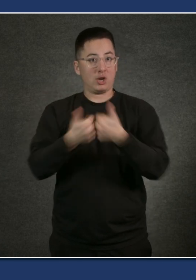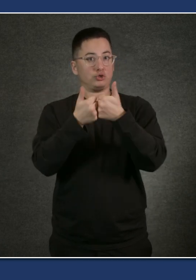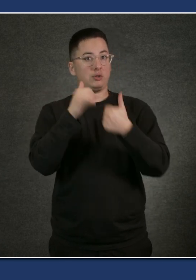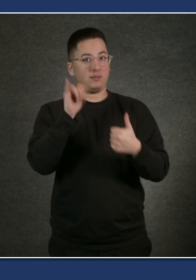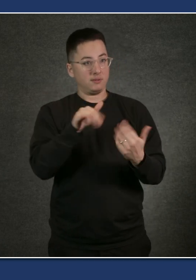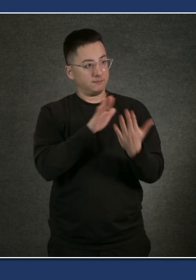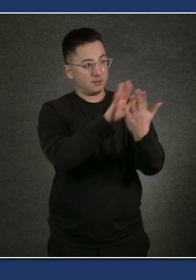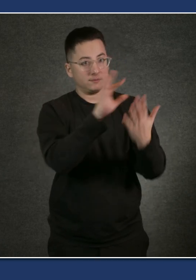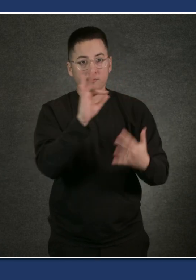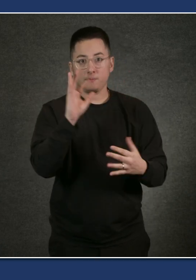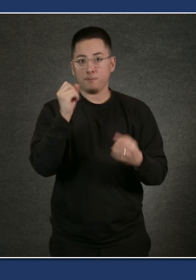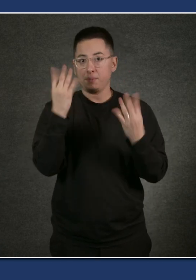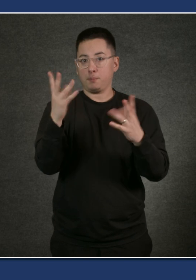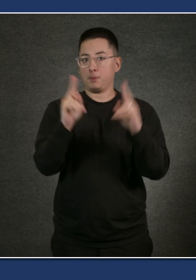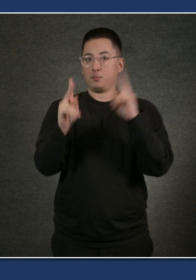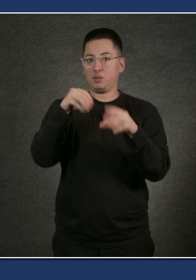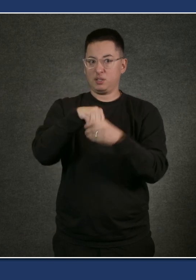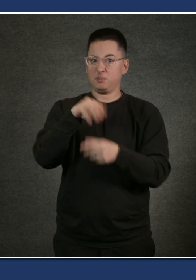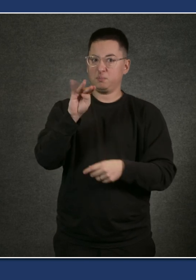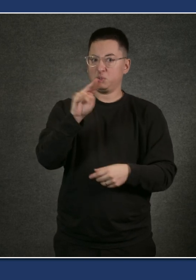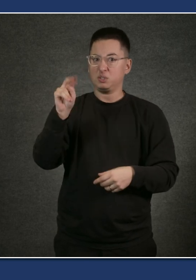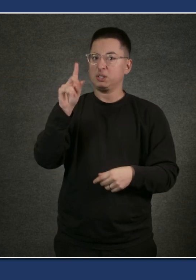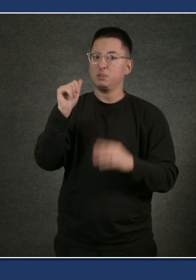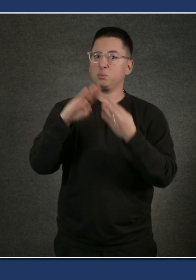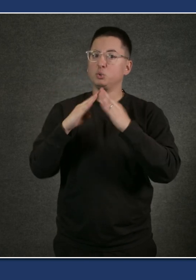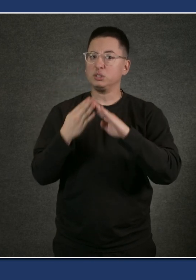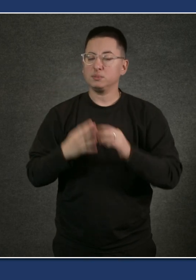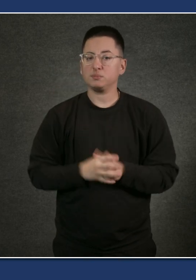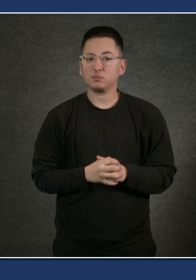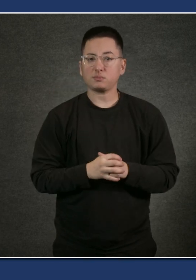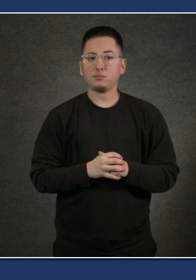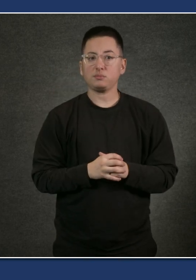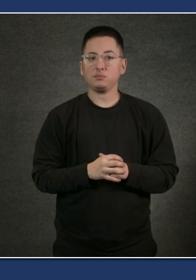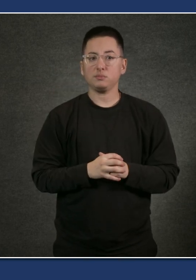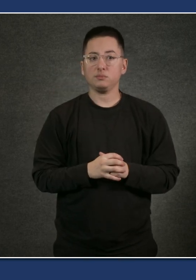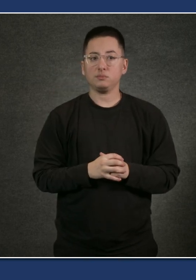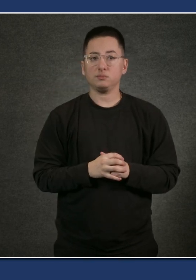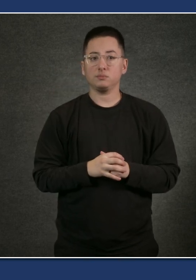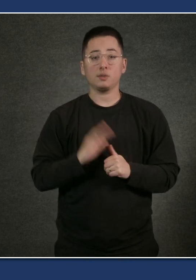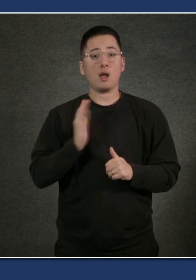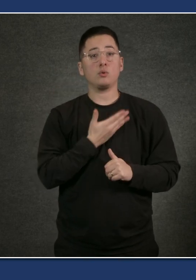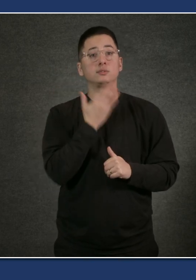challenges faced by many in the Minnesota Disability community.